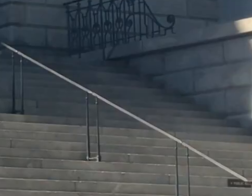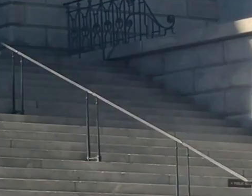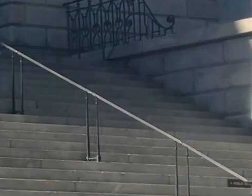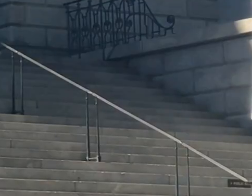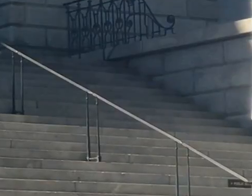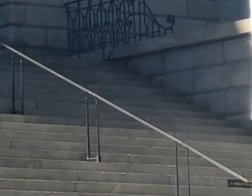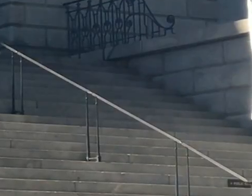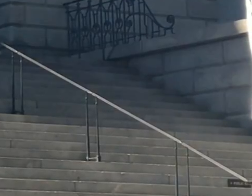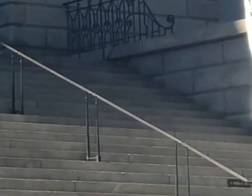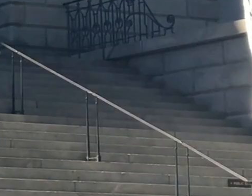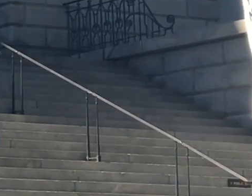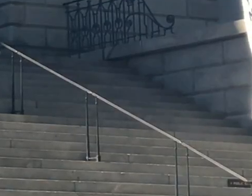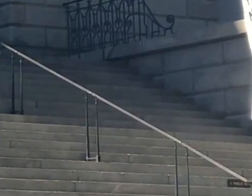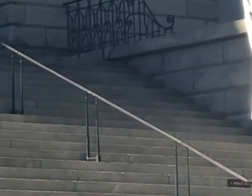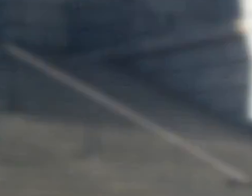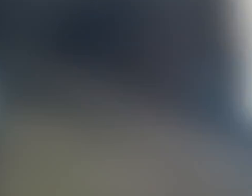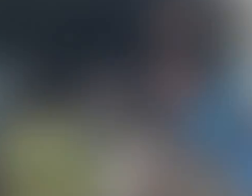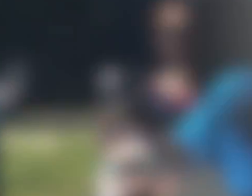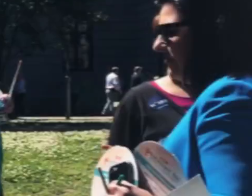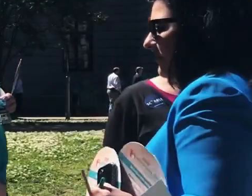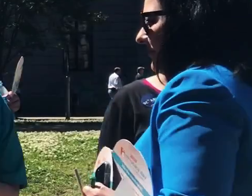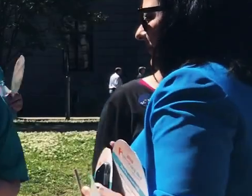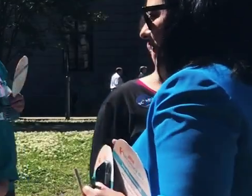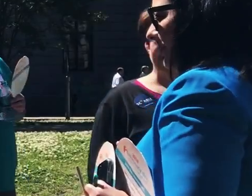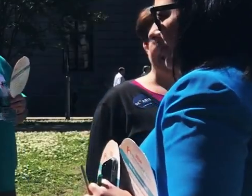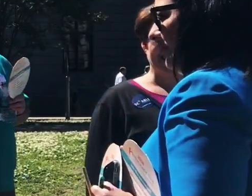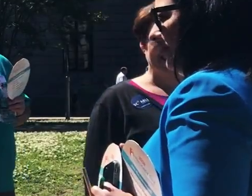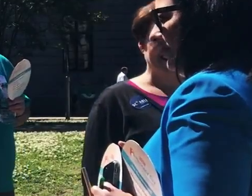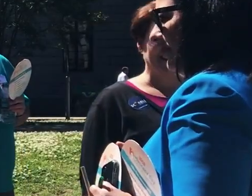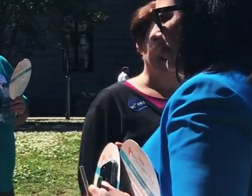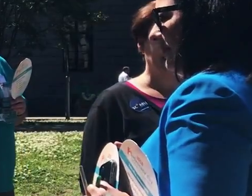If you had one of these accounts, you could spend that money, you could hire a Uber car